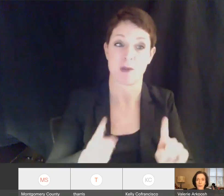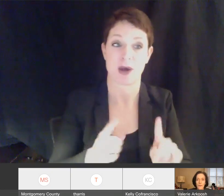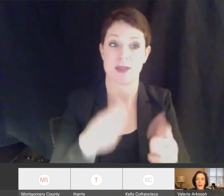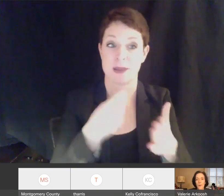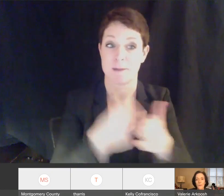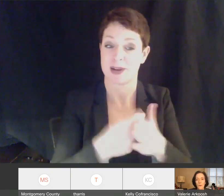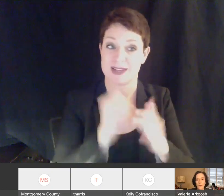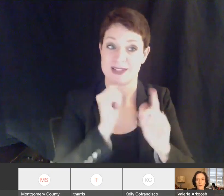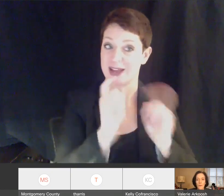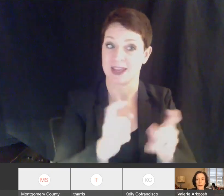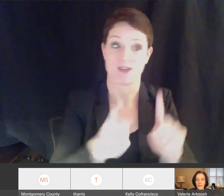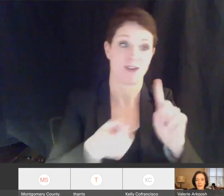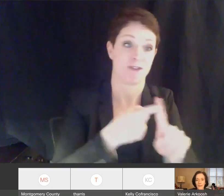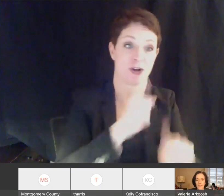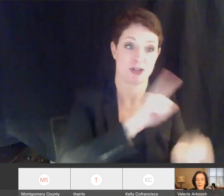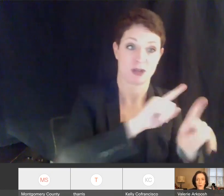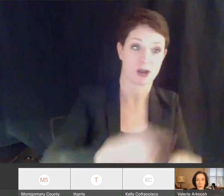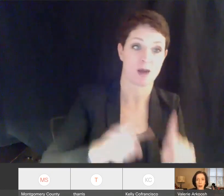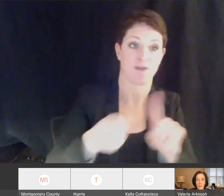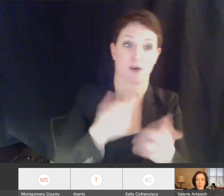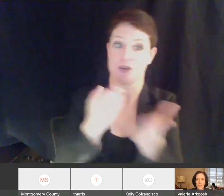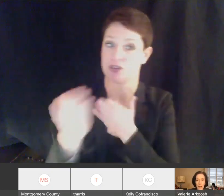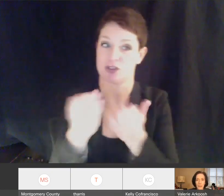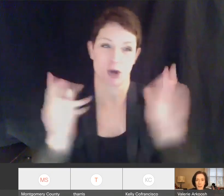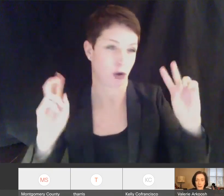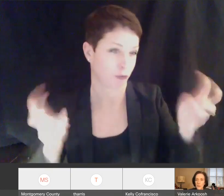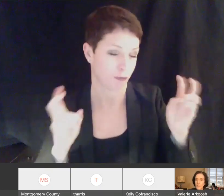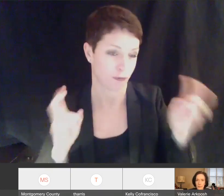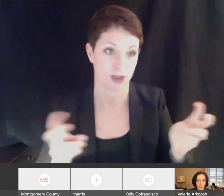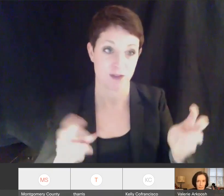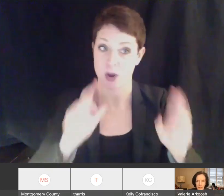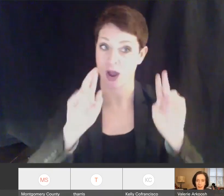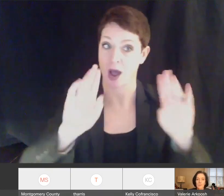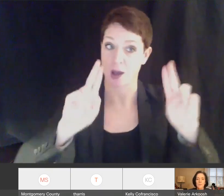a first-come, first-served basis, so if you haven't applied yet, you still have time.